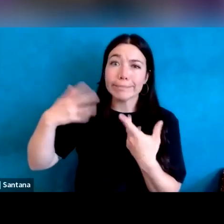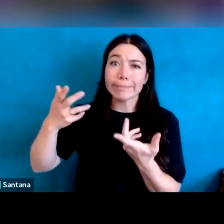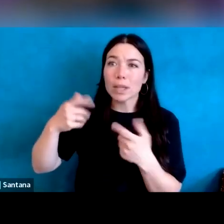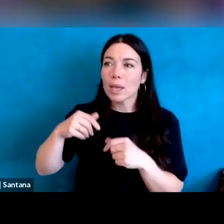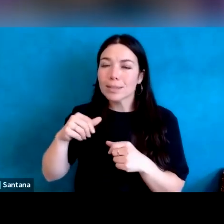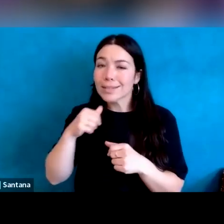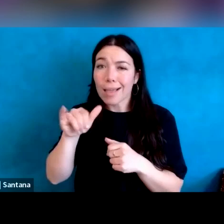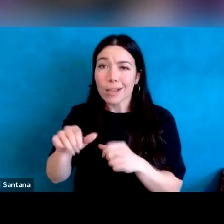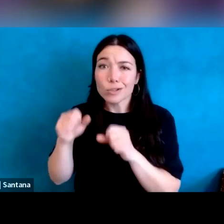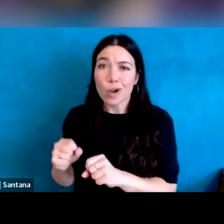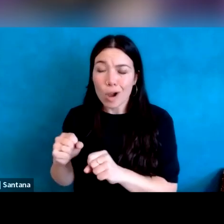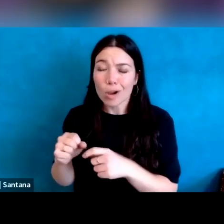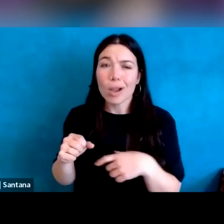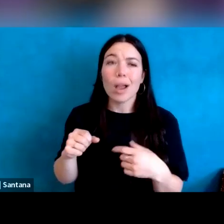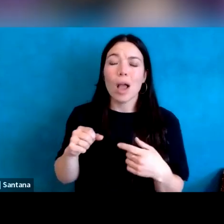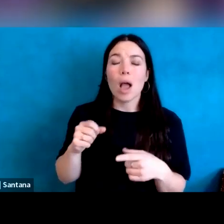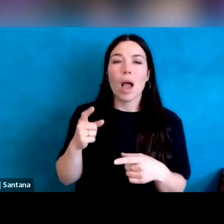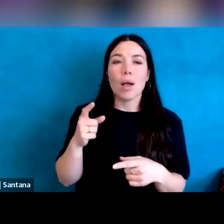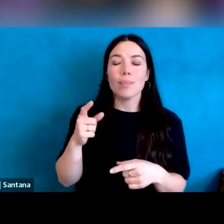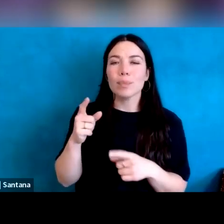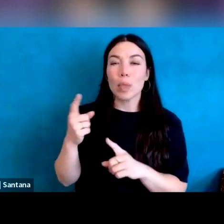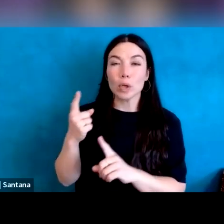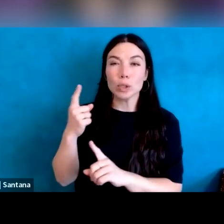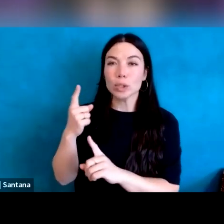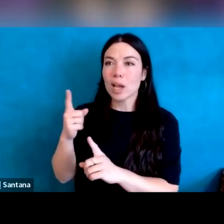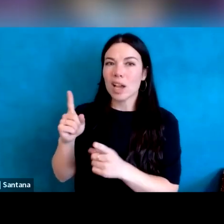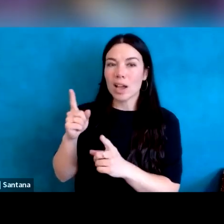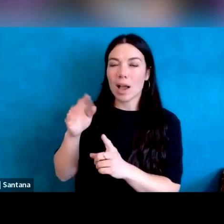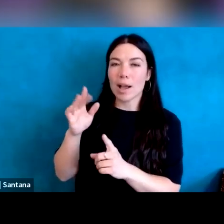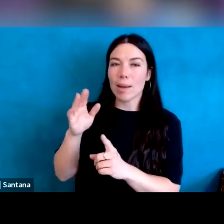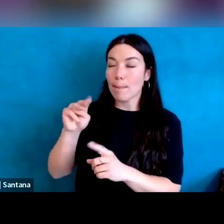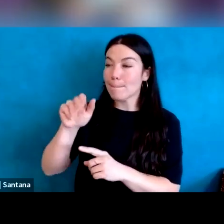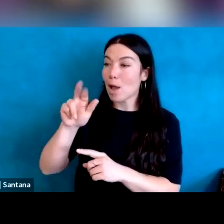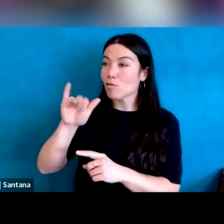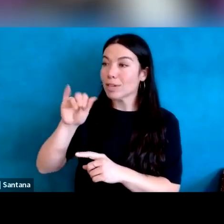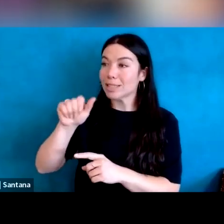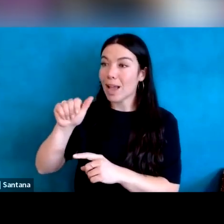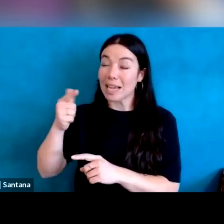Marissa Casillas's work in Tseltal culture and in parts of Papua New Guinea as well,